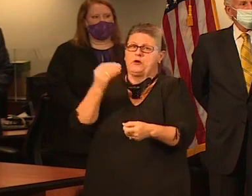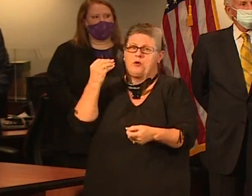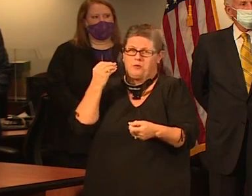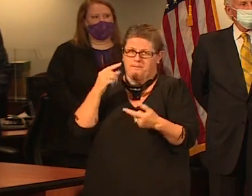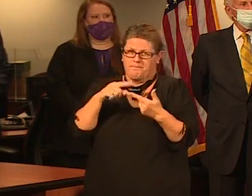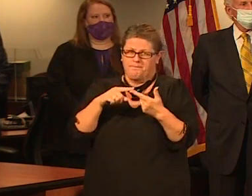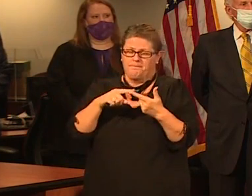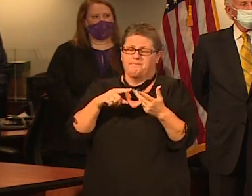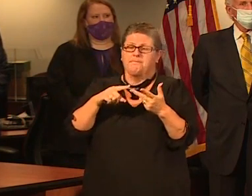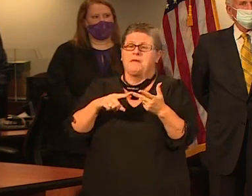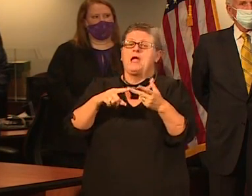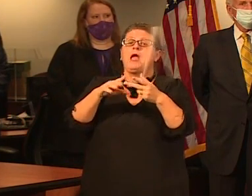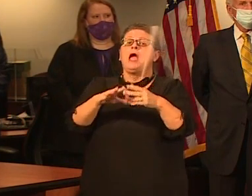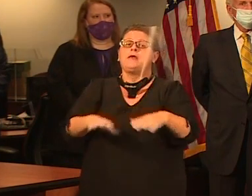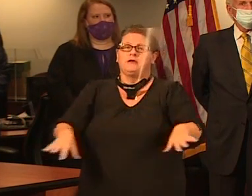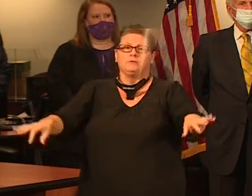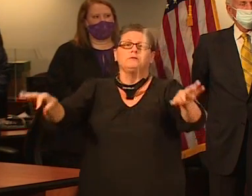TWO, RESIDENTS IN NURSING HOMES.